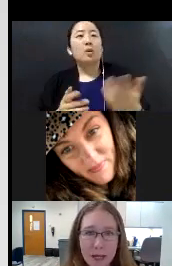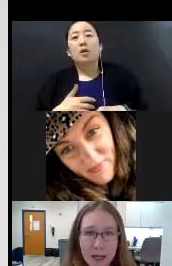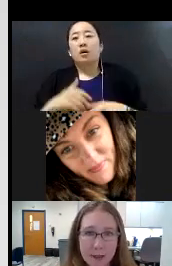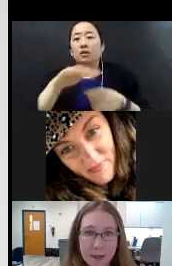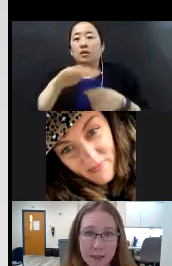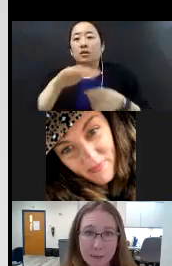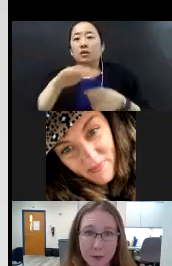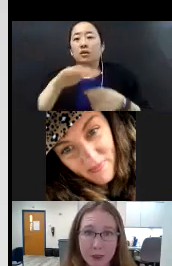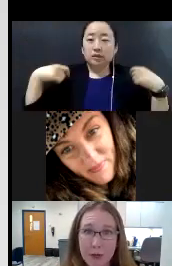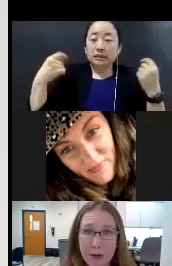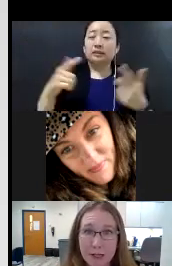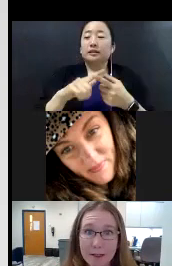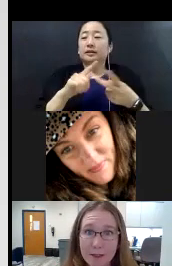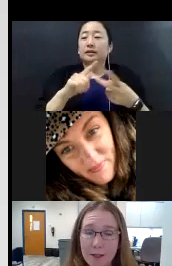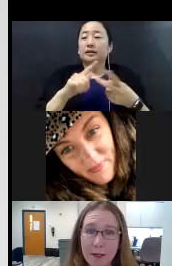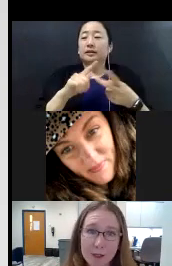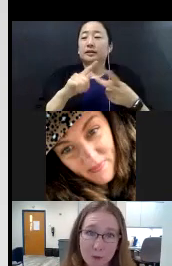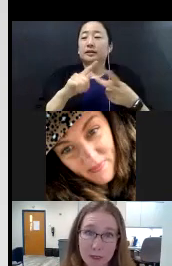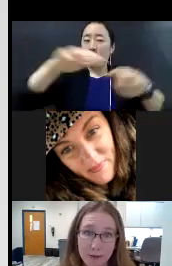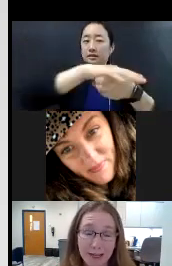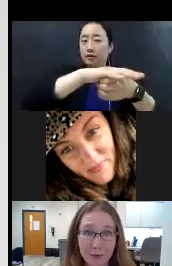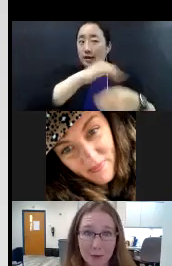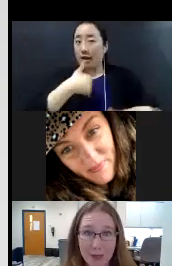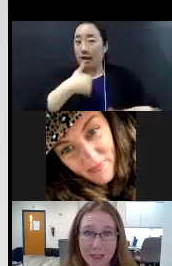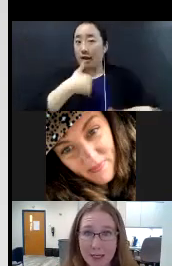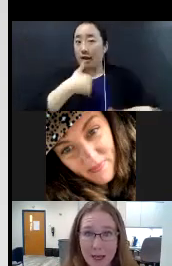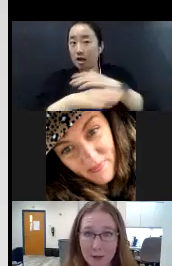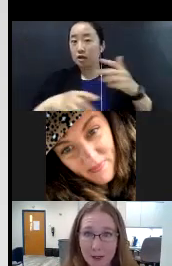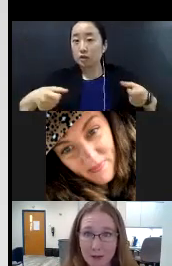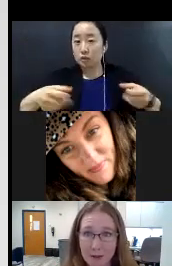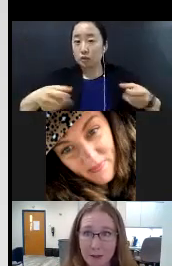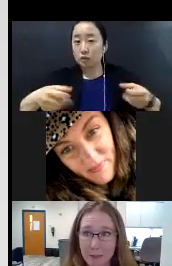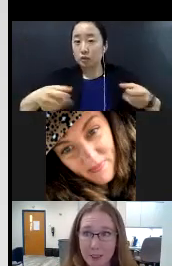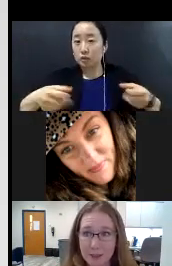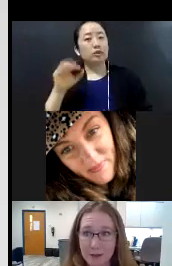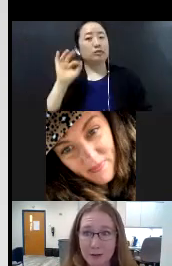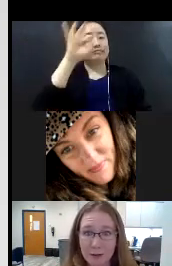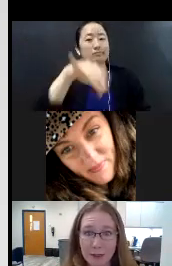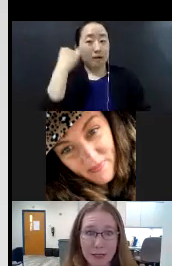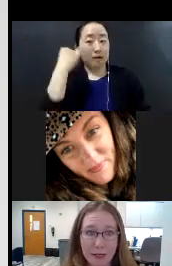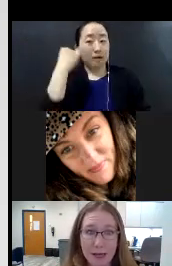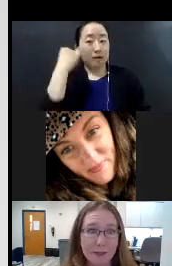ACCESSIBLE SHOWER AREAS. WE THROW OUT THAT IDEA BECAUSE IT CAN BE AN ASSET